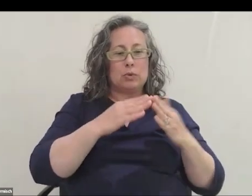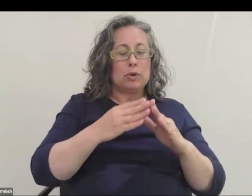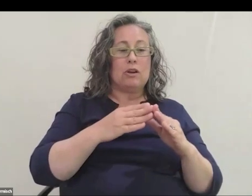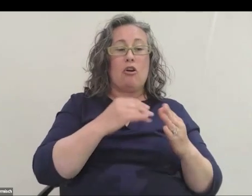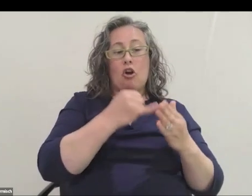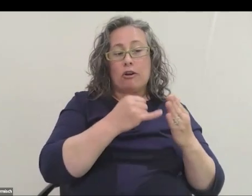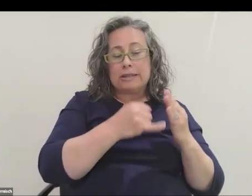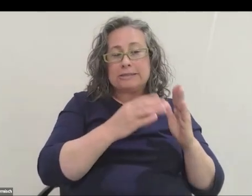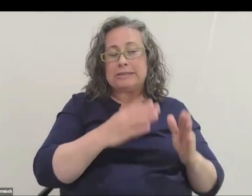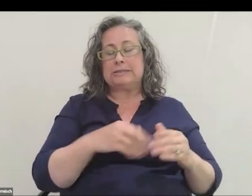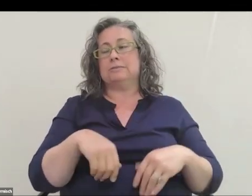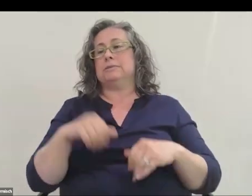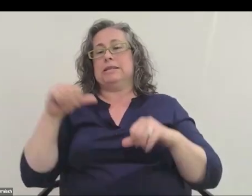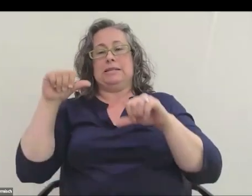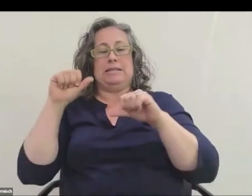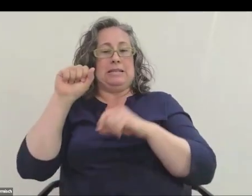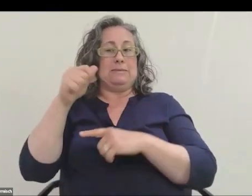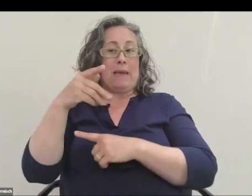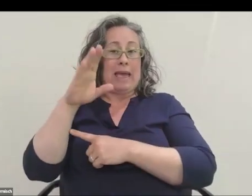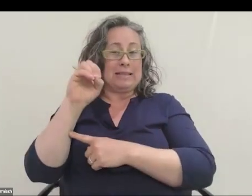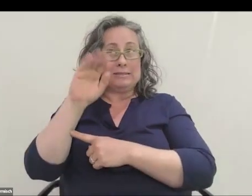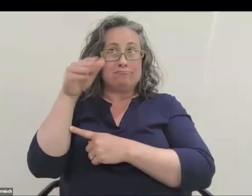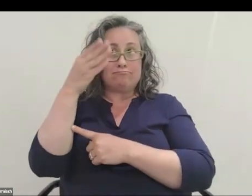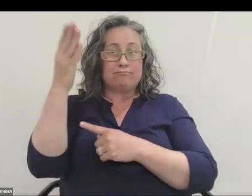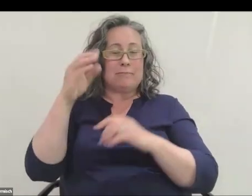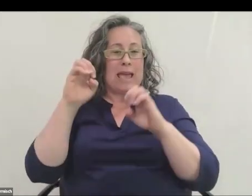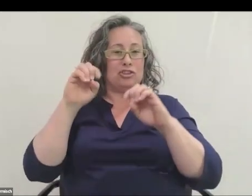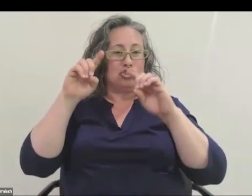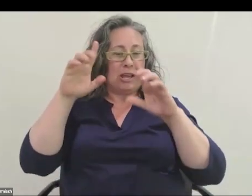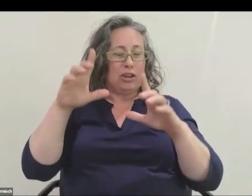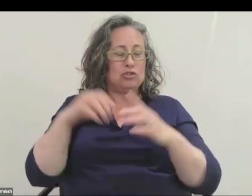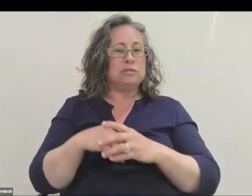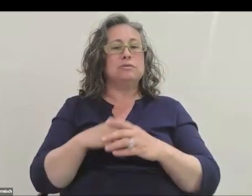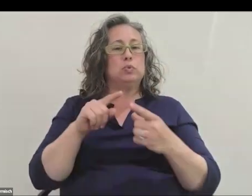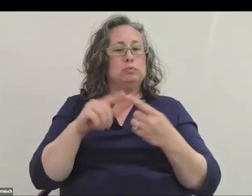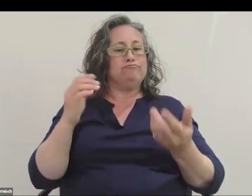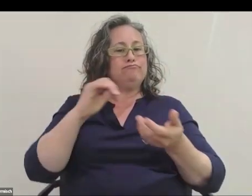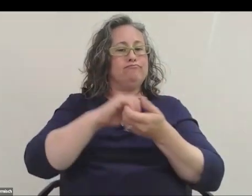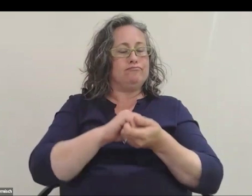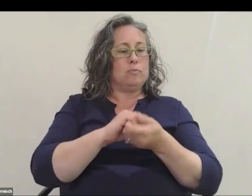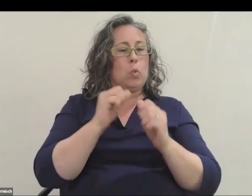with our artist and space educator. They were directly involved as a partnering